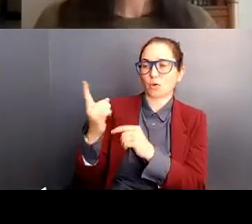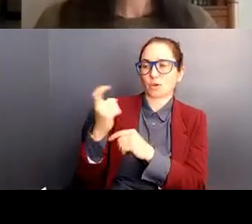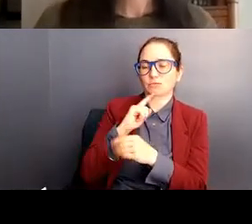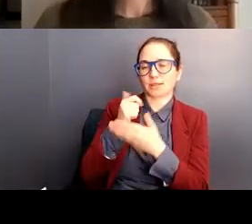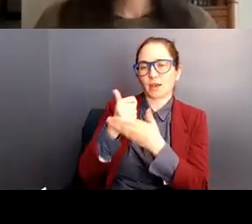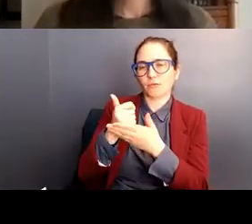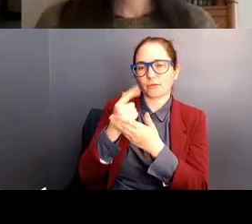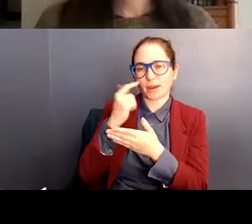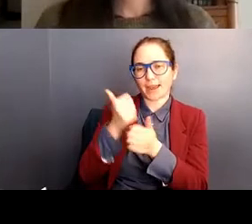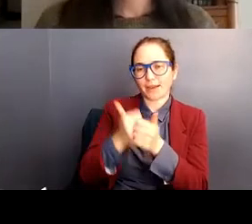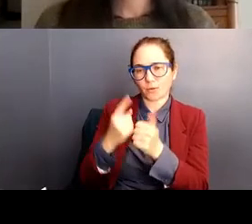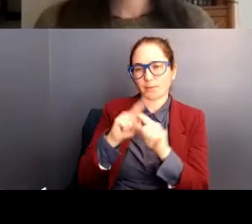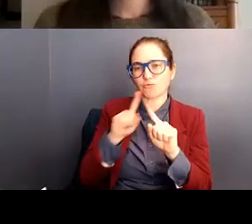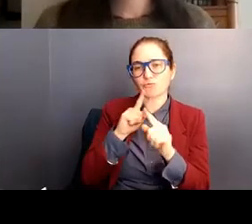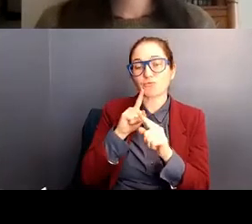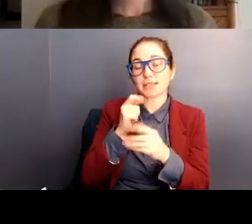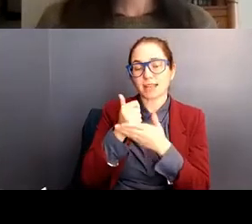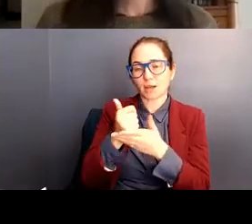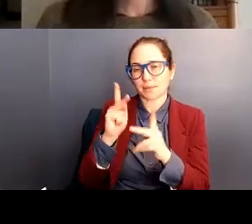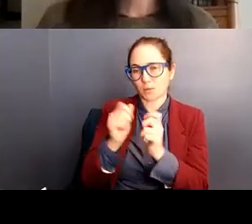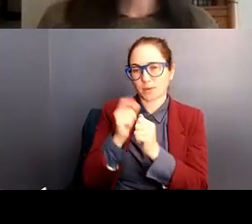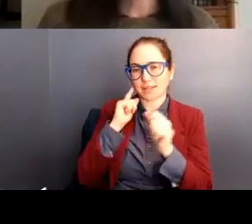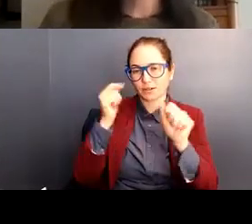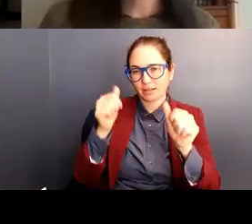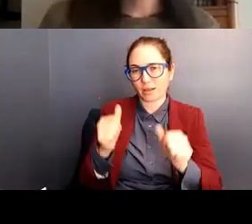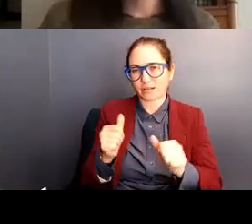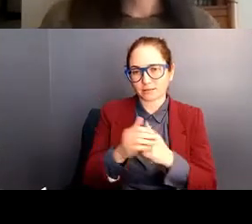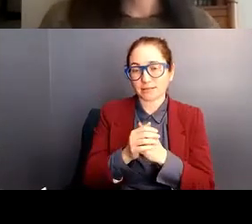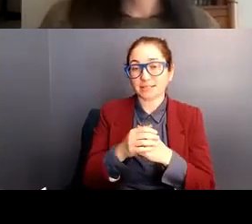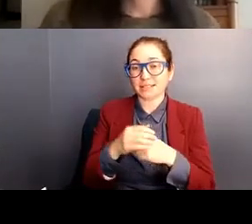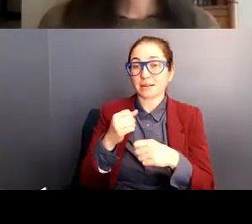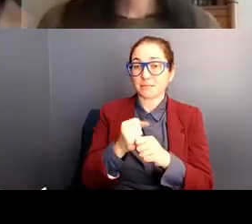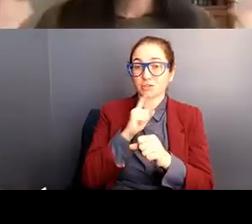But that is really helpful for people with hearing loss. We want to make sure we're avoiding back lighting. Don't want to have